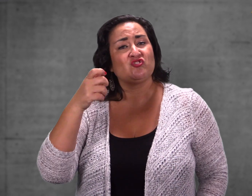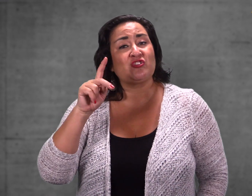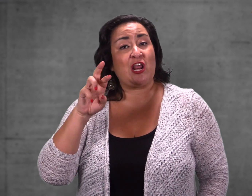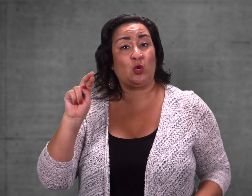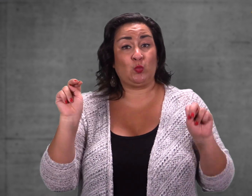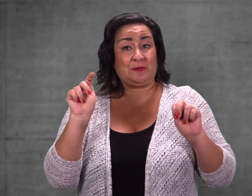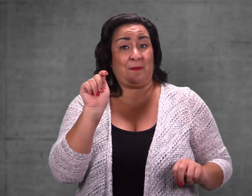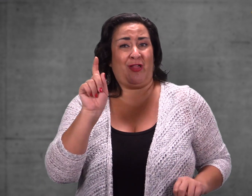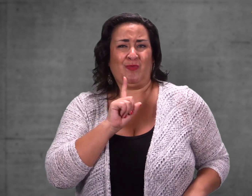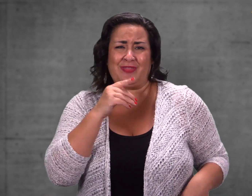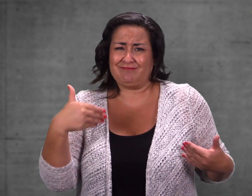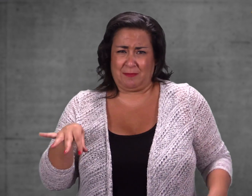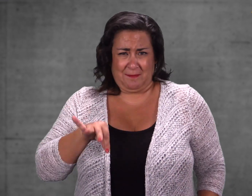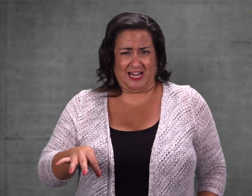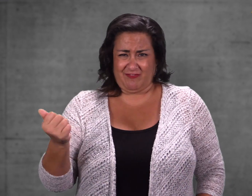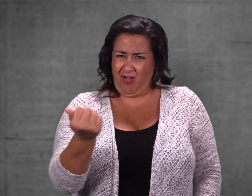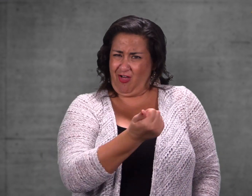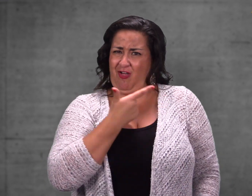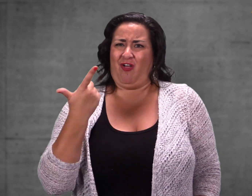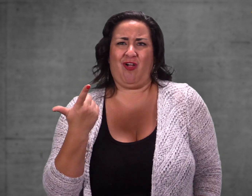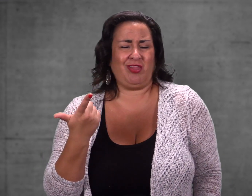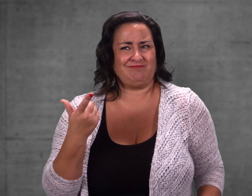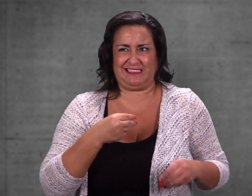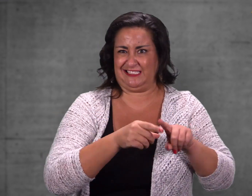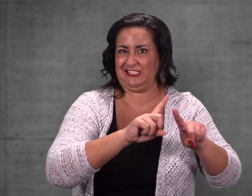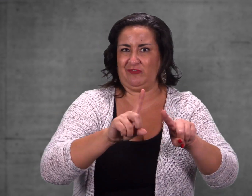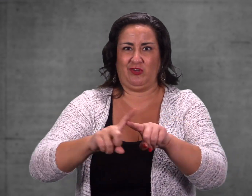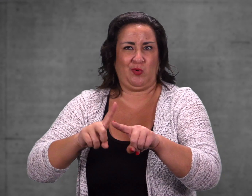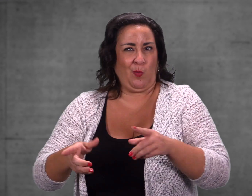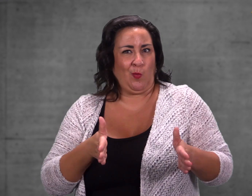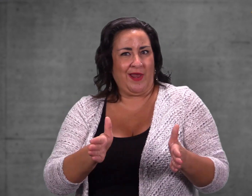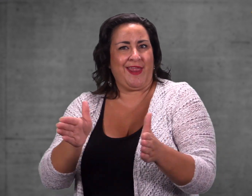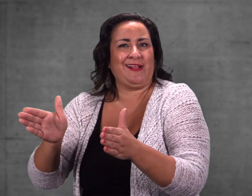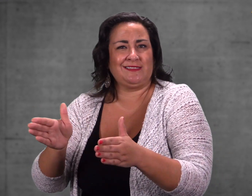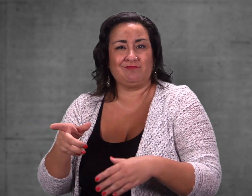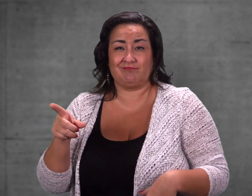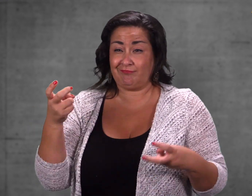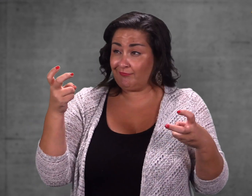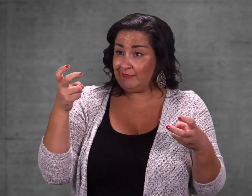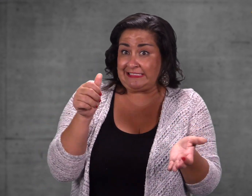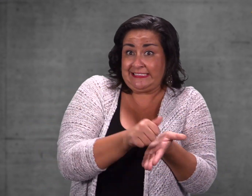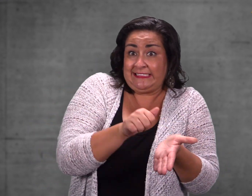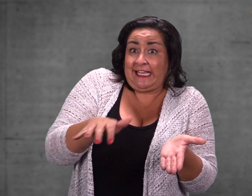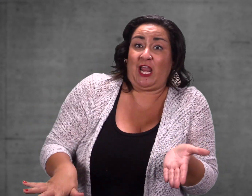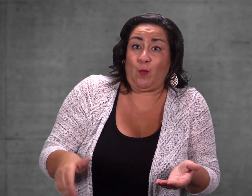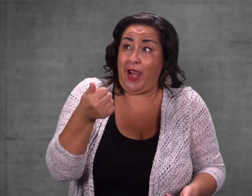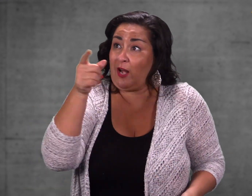Gender neutral bathrooms are beneficial to all of us in one way or another.